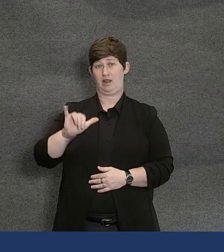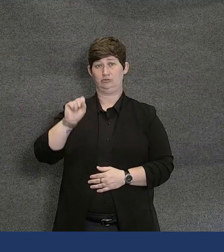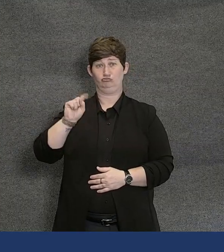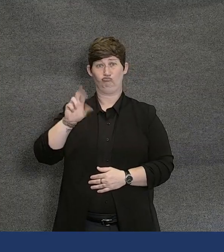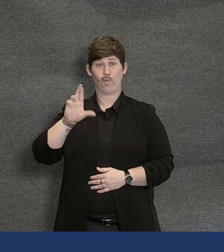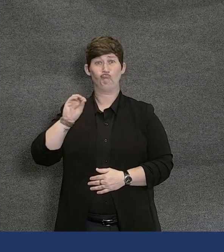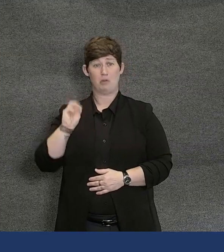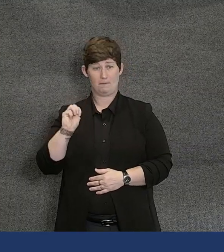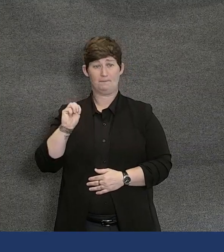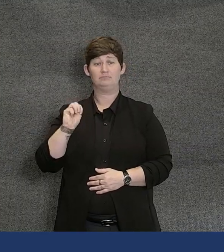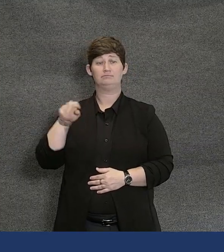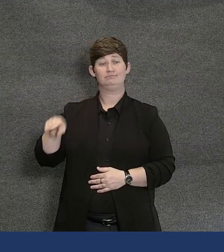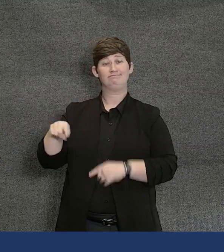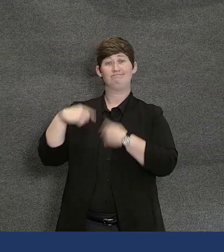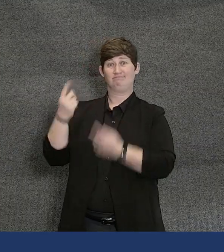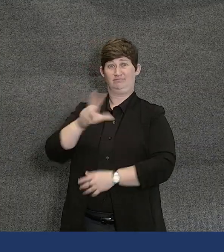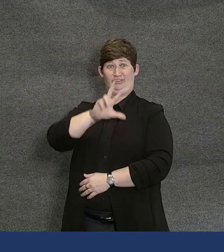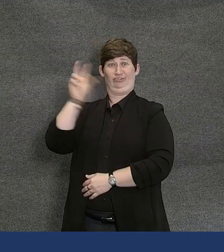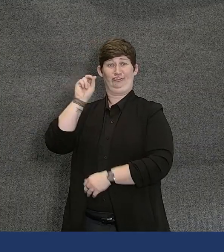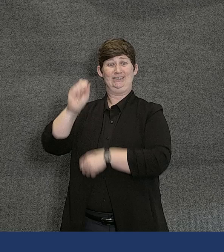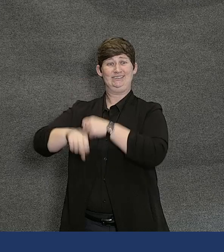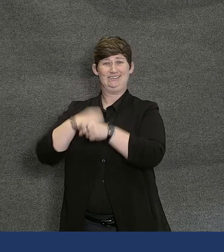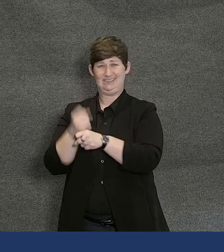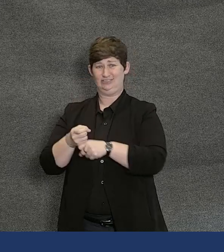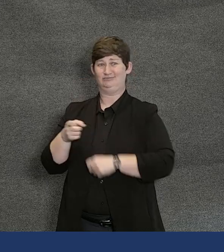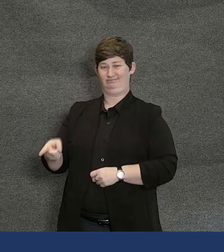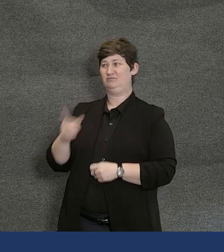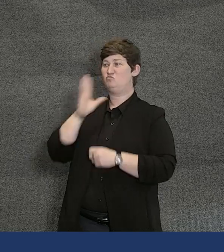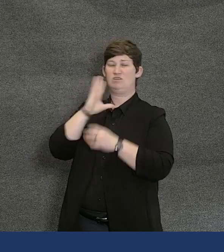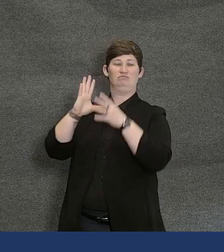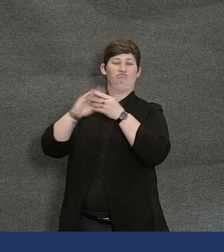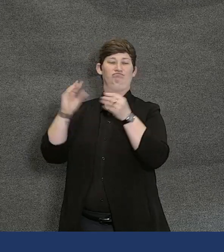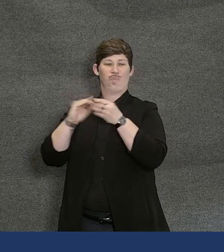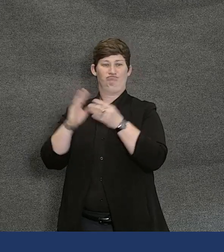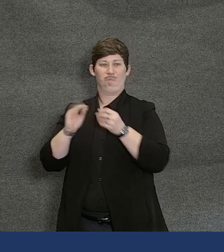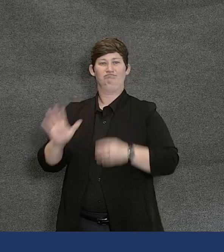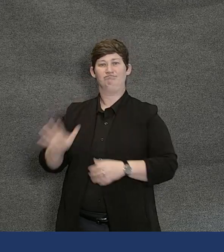brother's experiences living with Type 1 diabetes with over